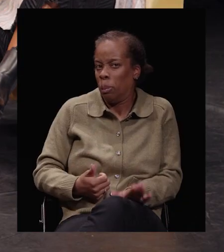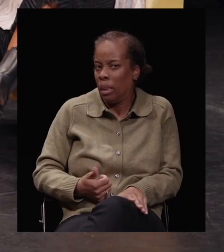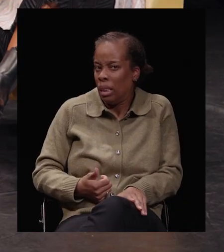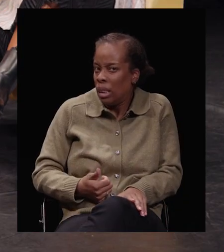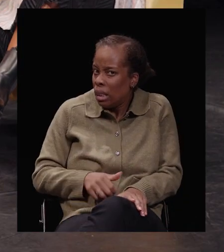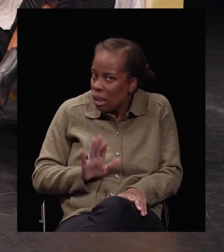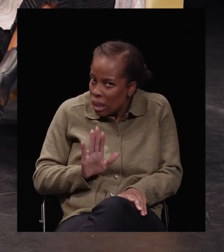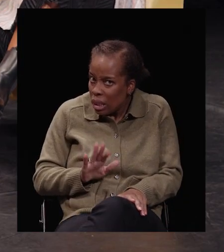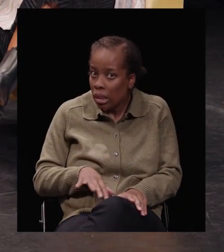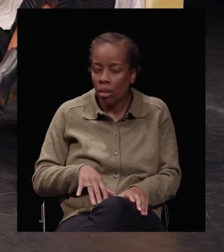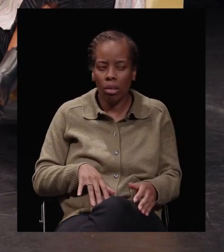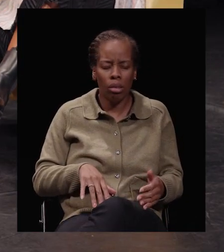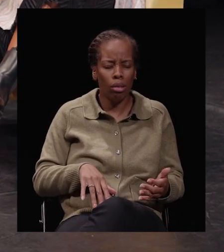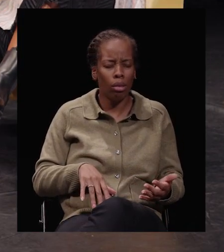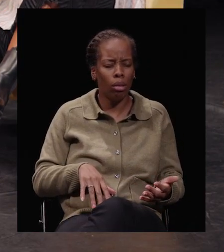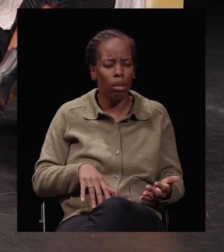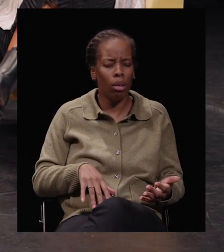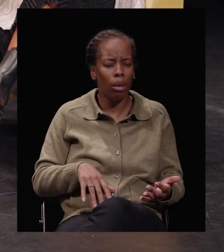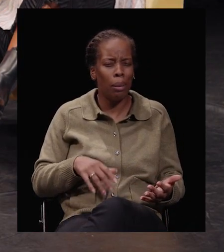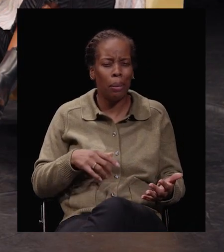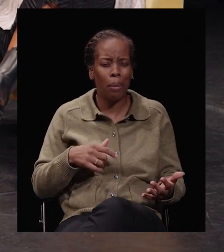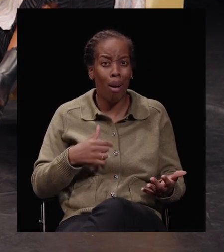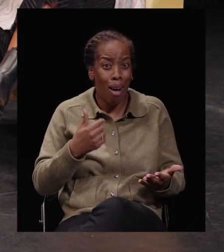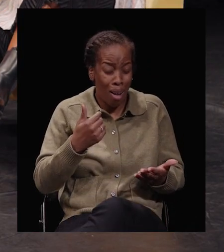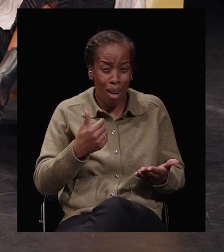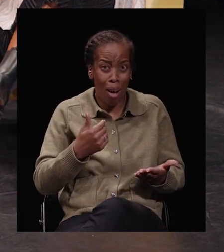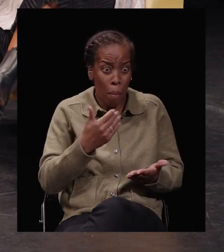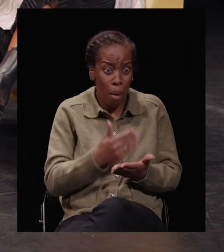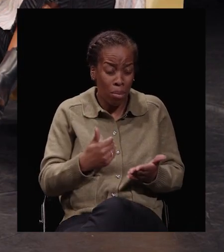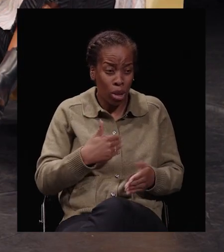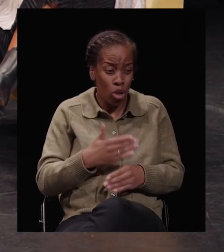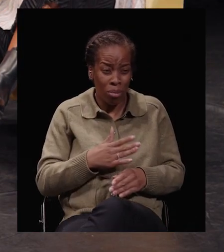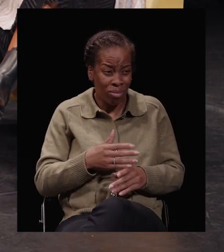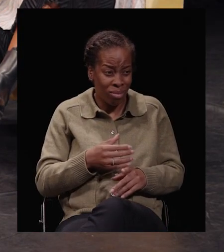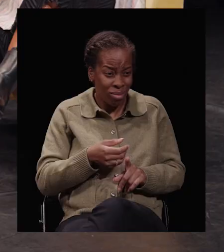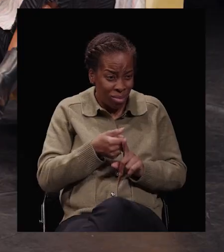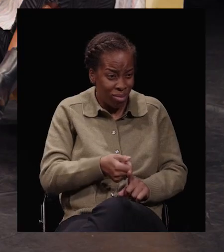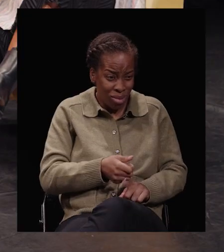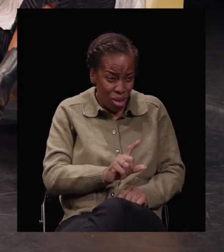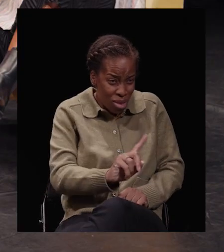And it was just like half of my job was saying, "No, you're not and that's why you are here."